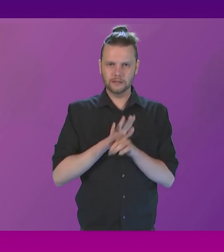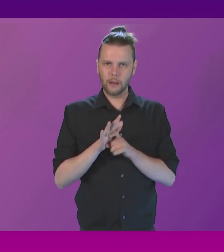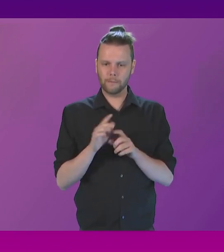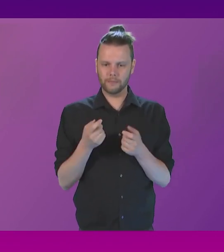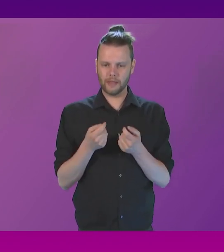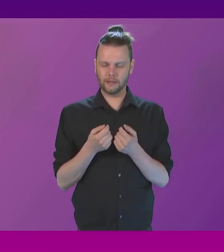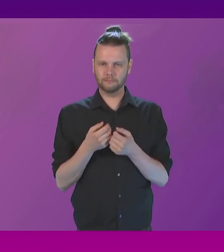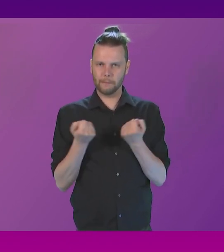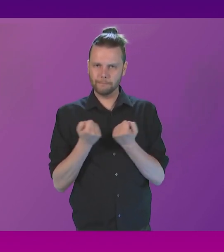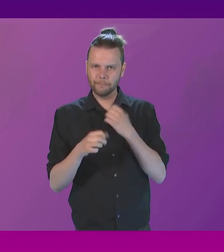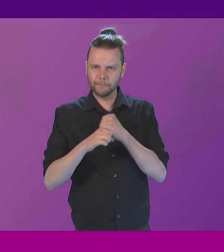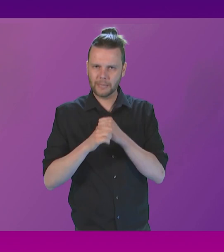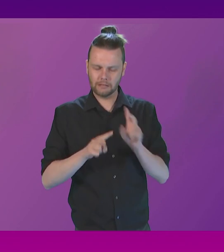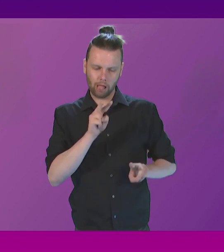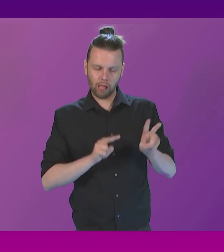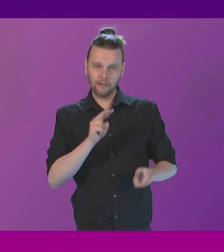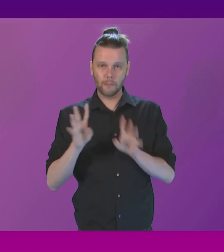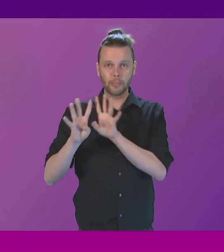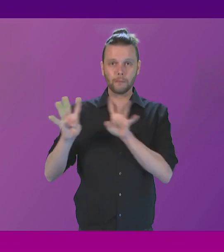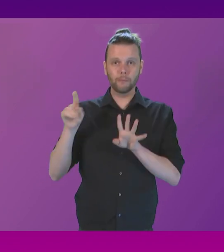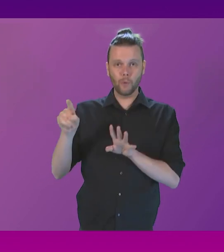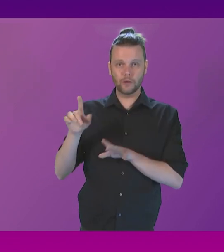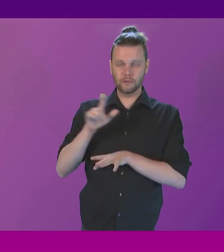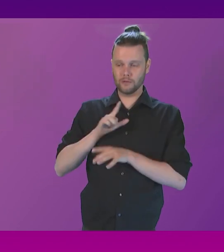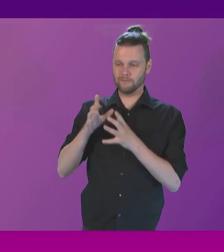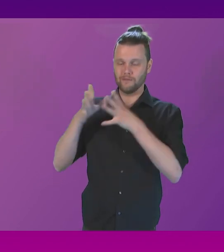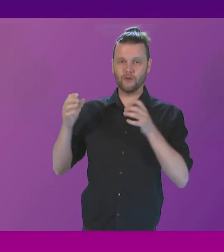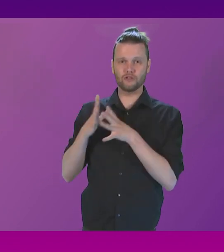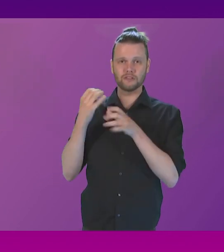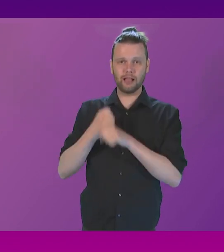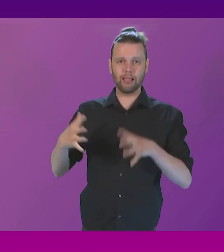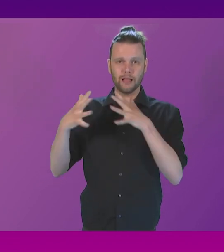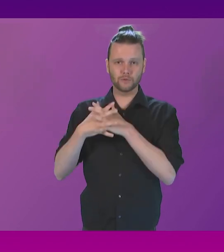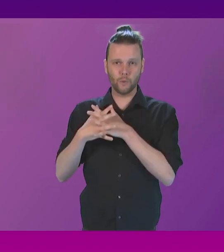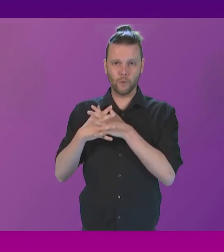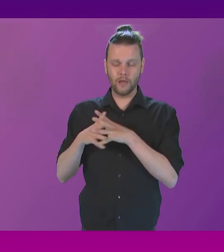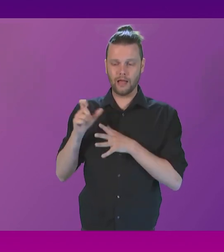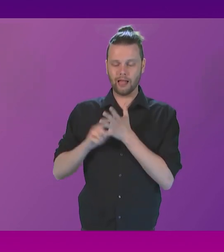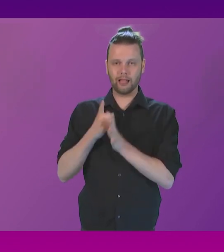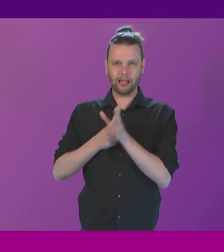is done by a board, particularly one that is the size of NHS Greater Glasgow and Clyde. However,